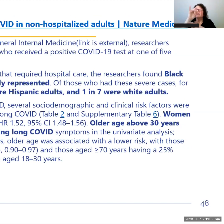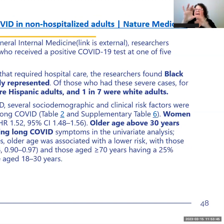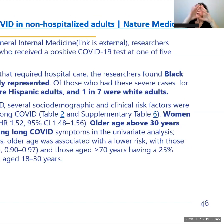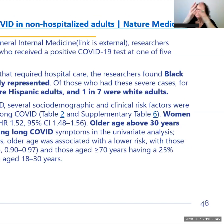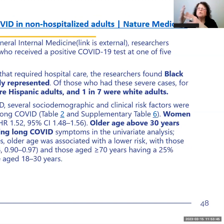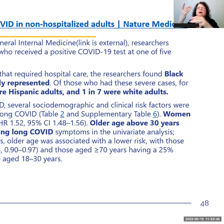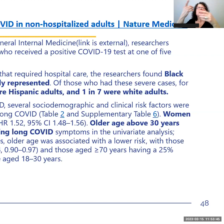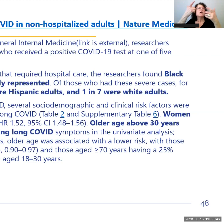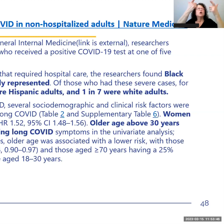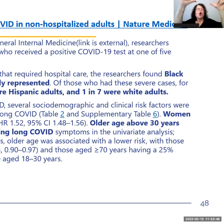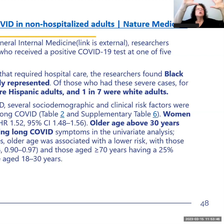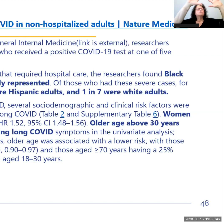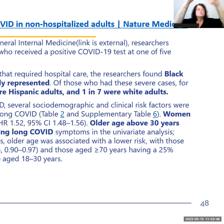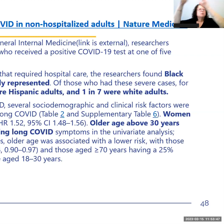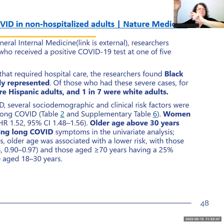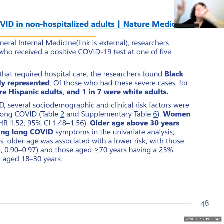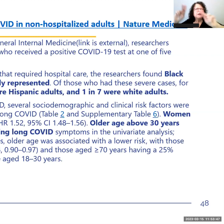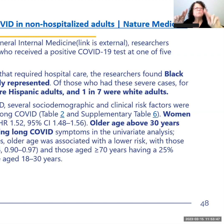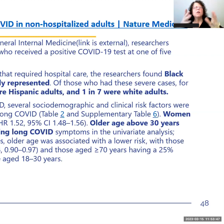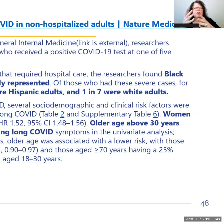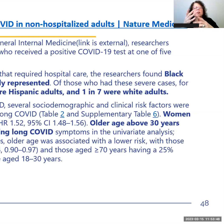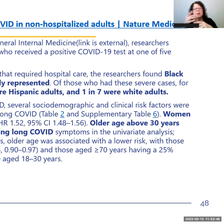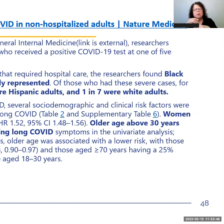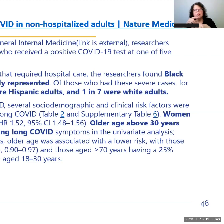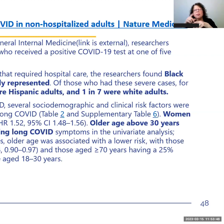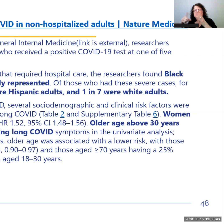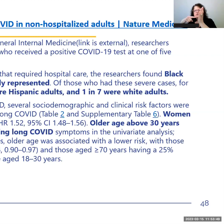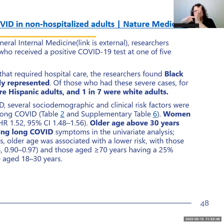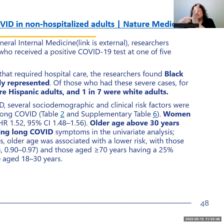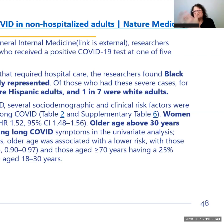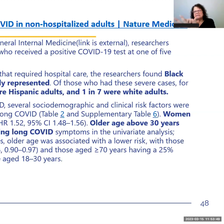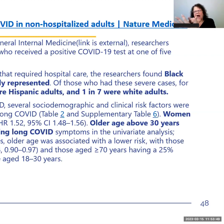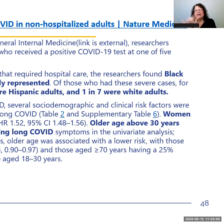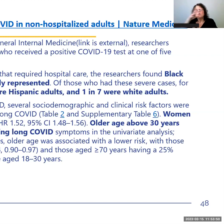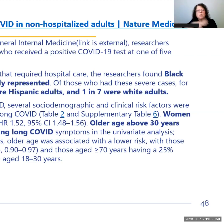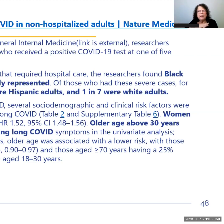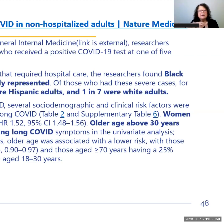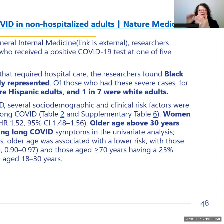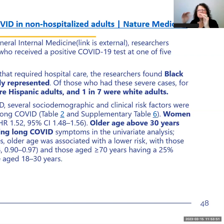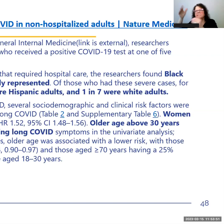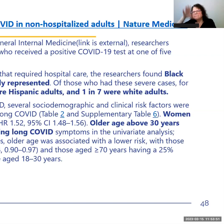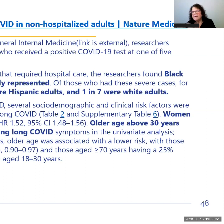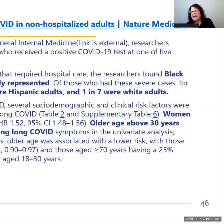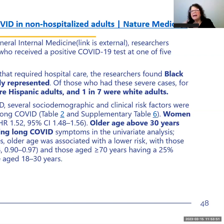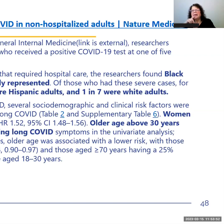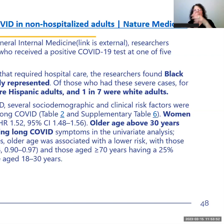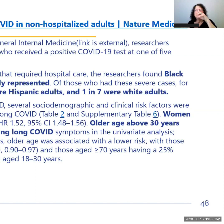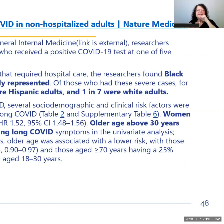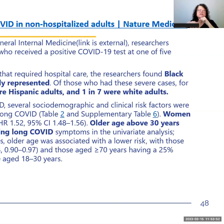sectors of people and just starting to study it. They just show that women were an increased risk compared to men. Older age above 30 years was also associated with the higher